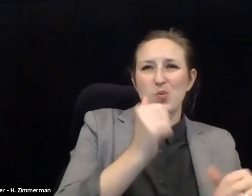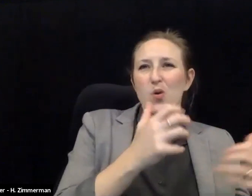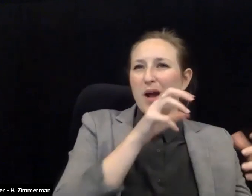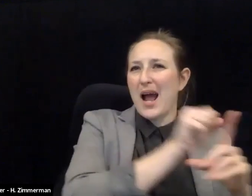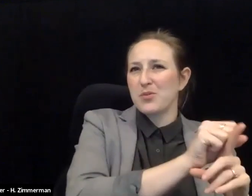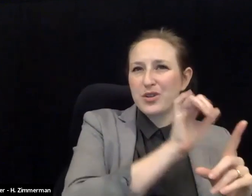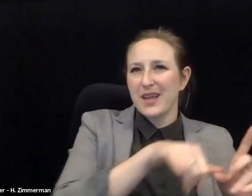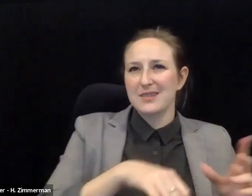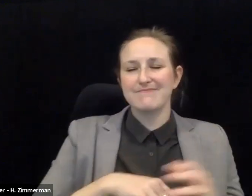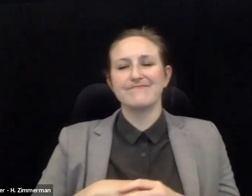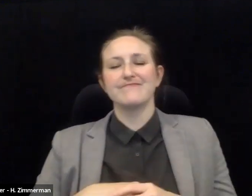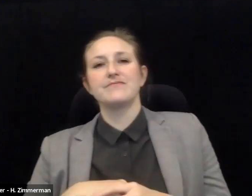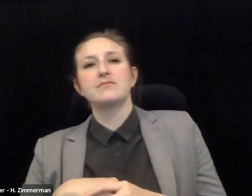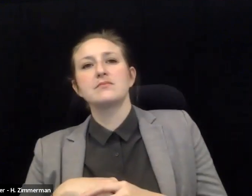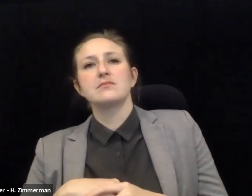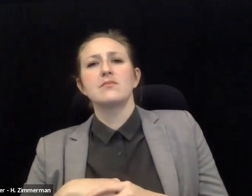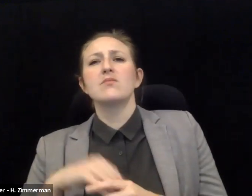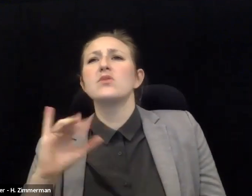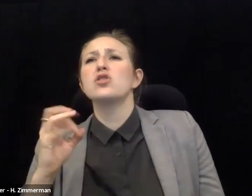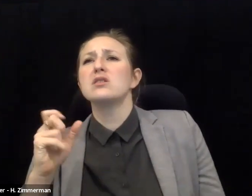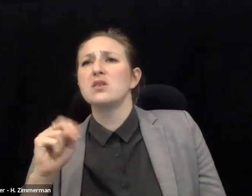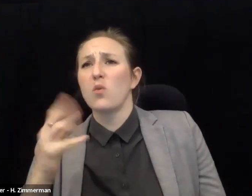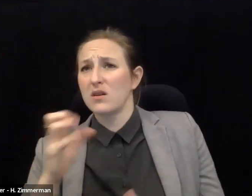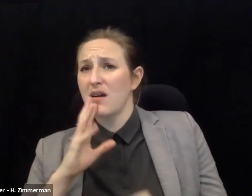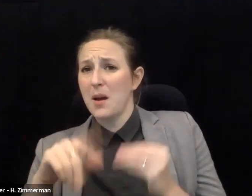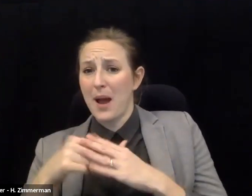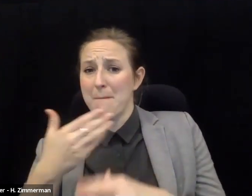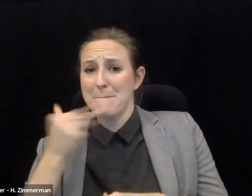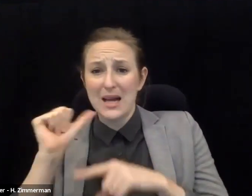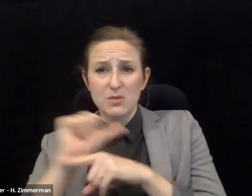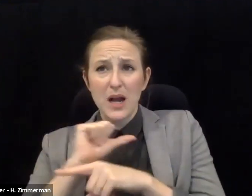Justin do you want me to talk about best practices with CART or hold off on that?